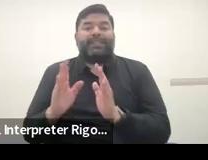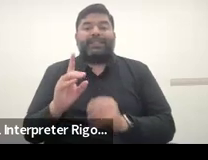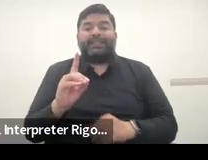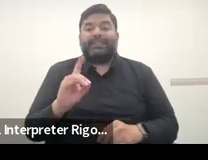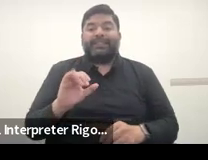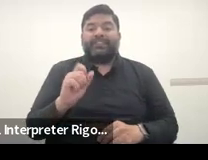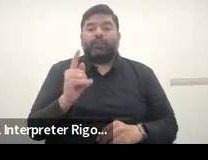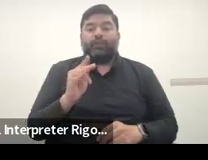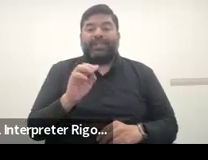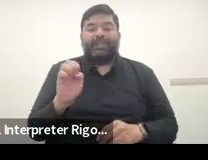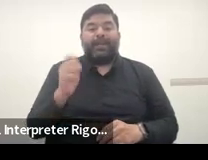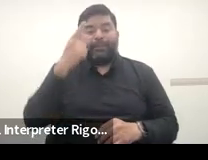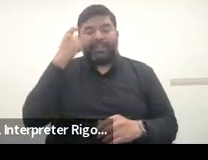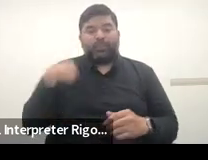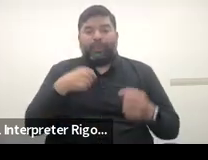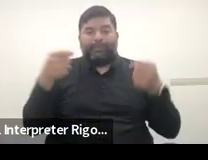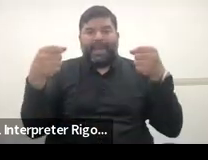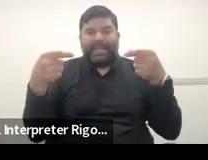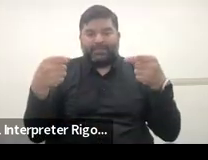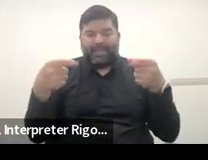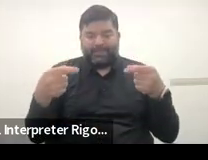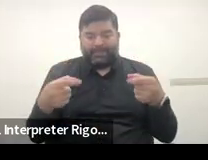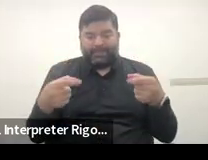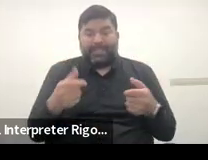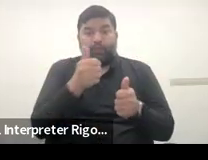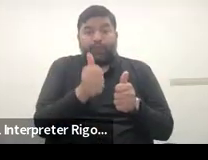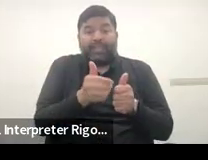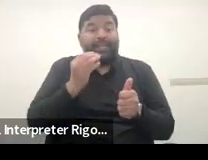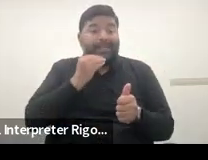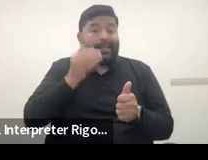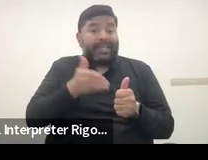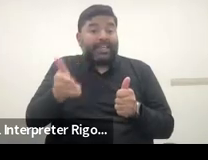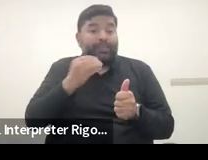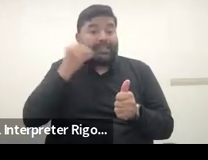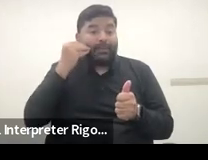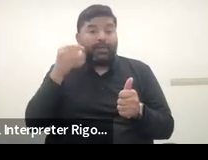nearest neighbor in some code book and the code book is supposed to represent stable coherent